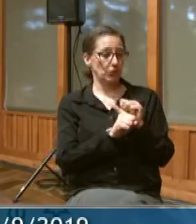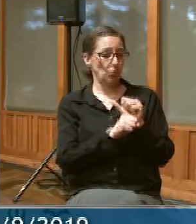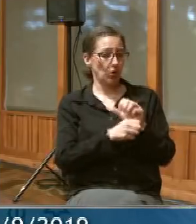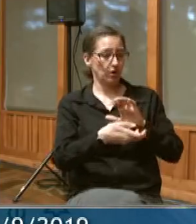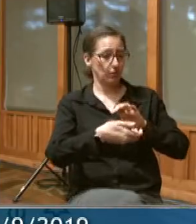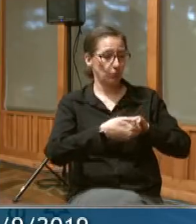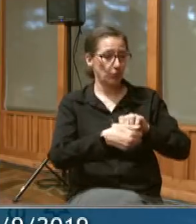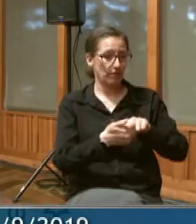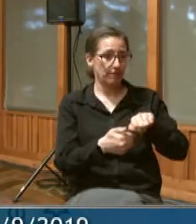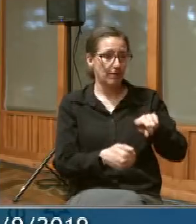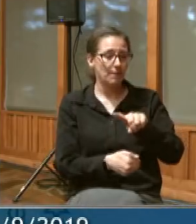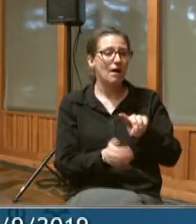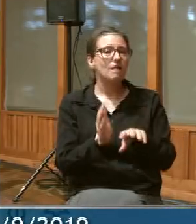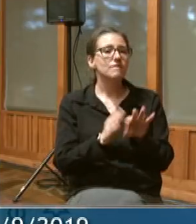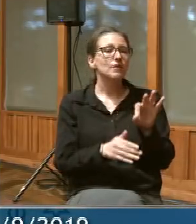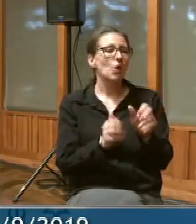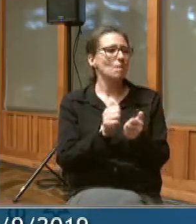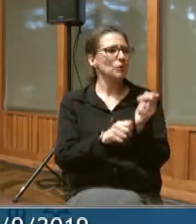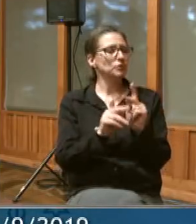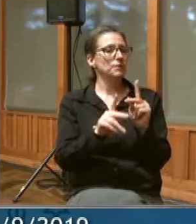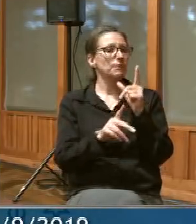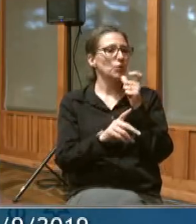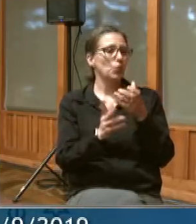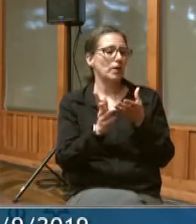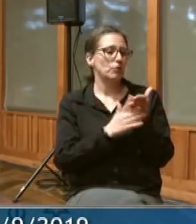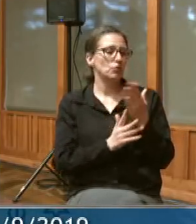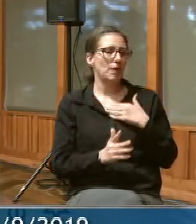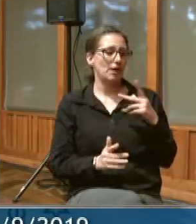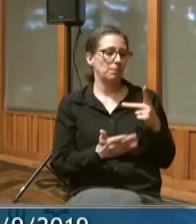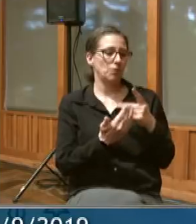LIKE WORKING PART-TIME WITH EAST PORTLAND COMMUNITY ORGANIZATION, PART OF THE CITY OF PORTLAND. AS PART OF MY ORGANIZING WHAT I